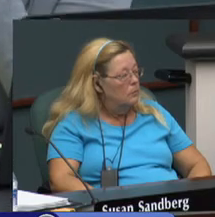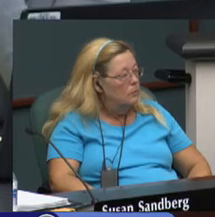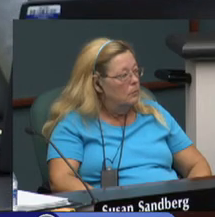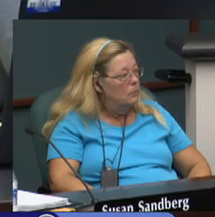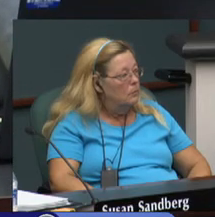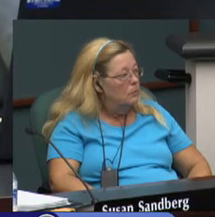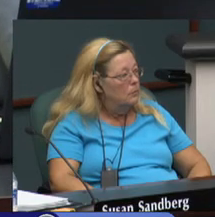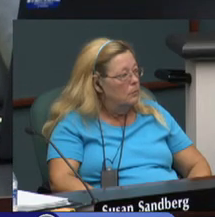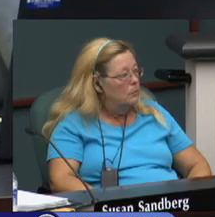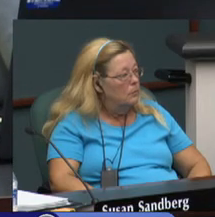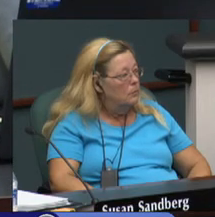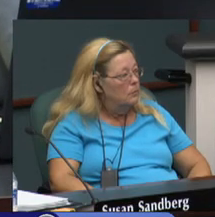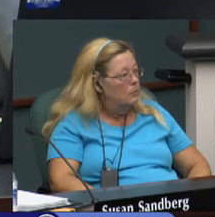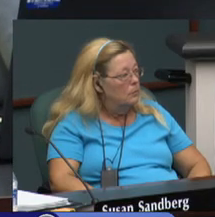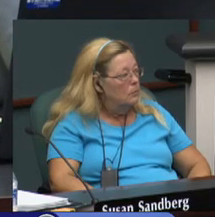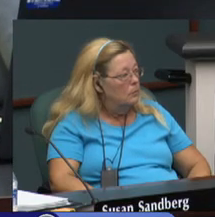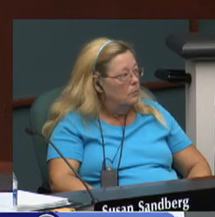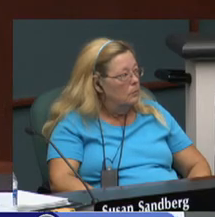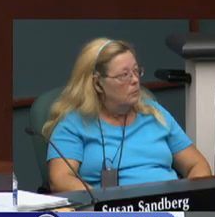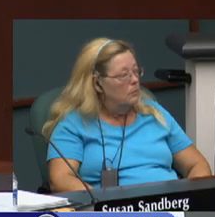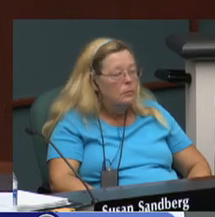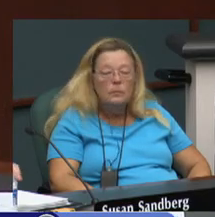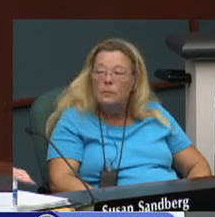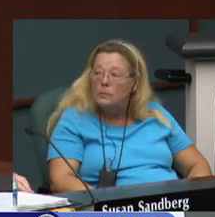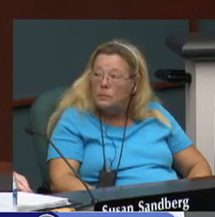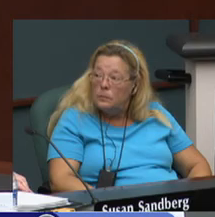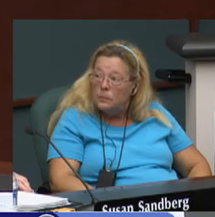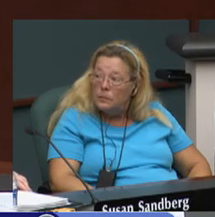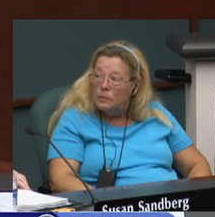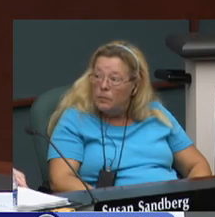hot-button issues no okay thank you appreciate it